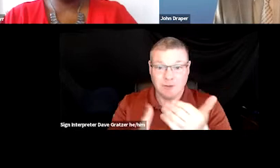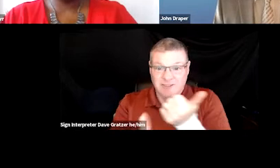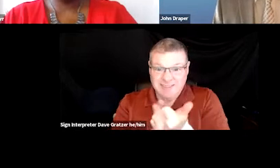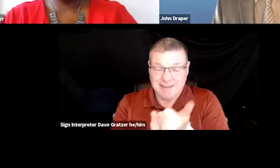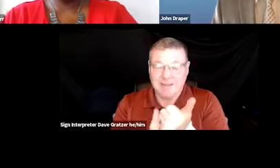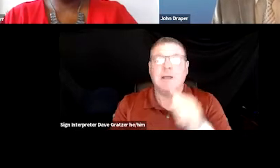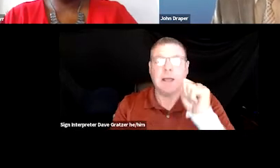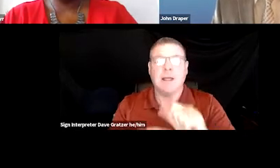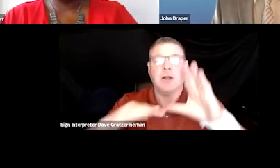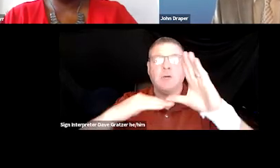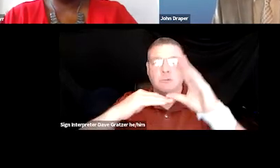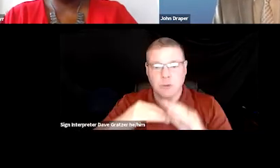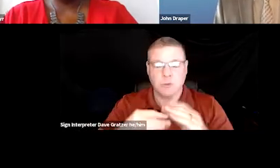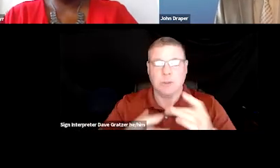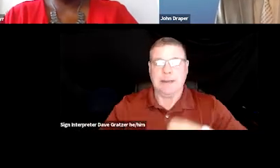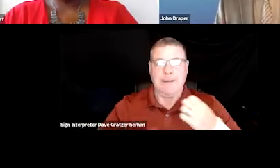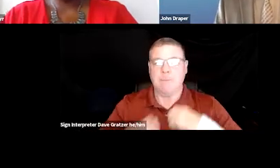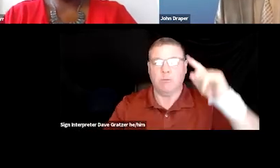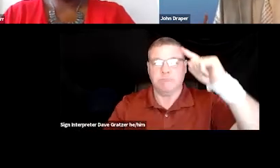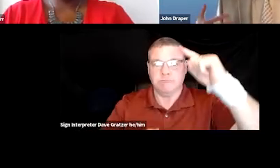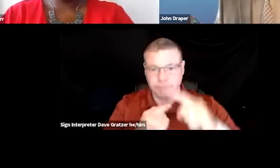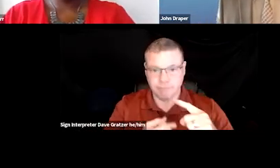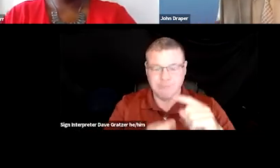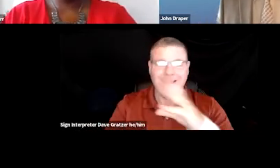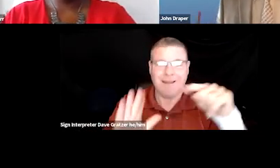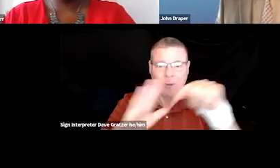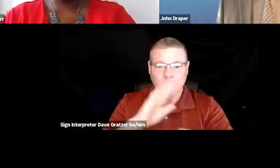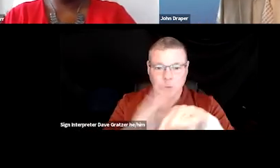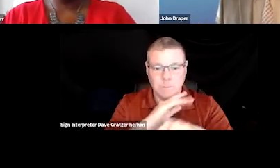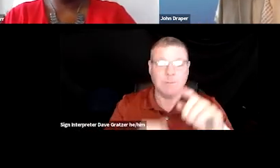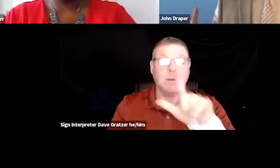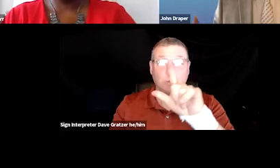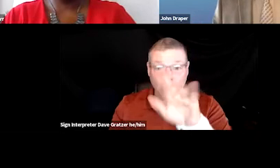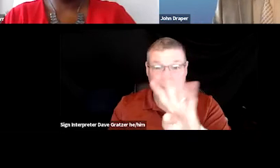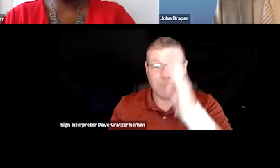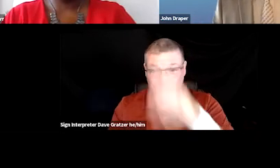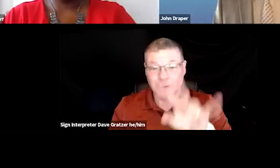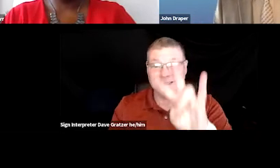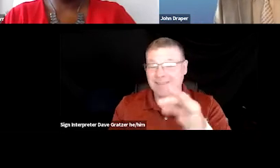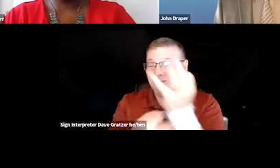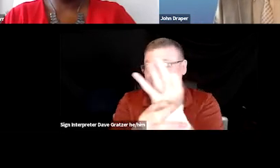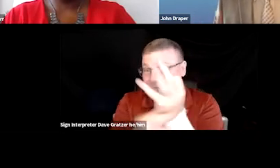can reduce emotional distress and suicidality. It is a free 24/7 behavioral health crisis service